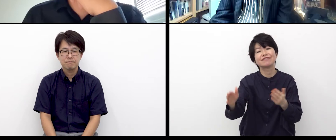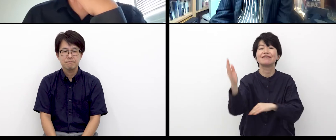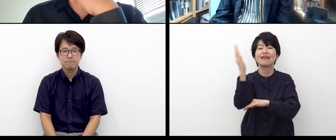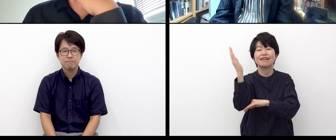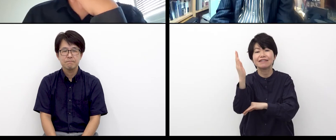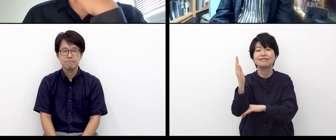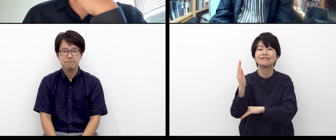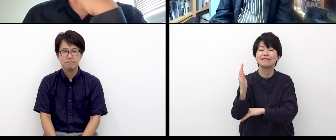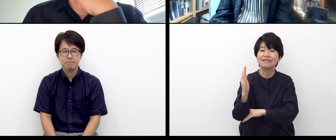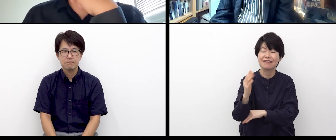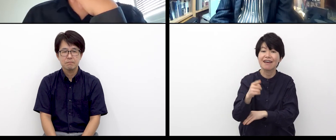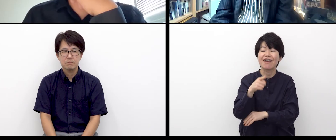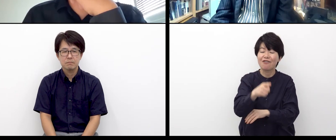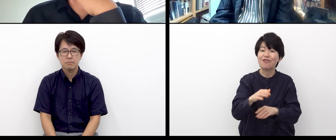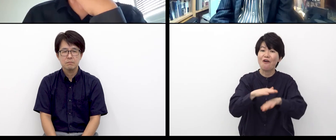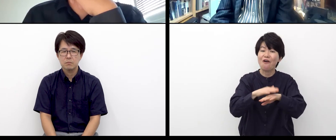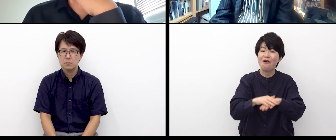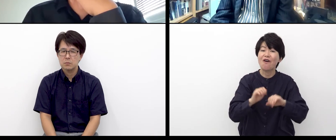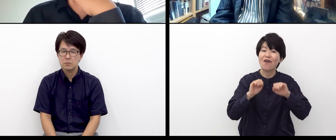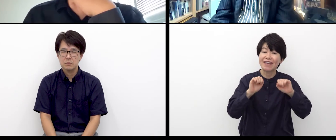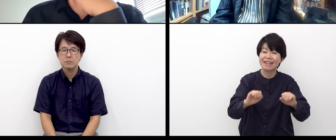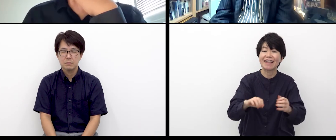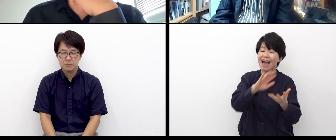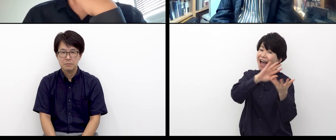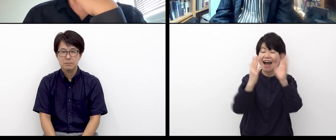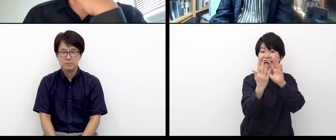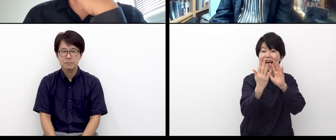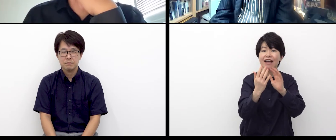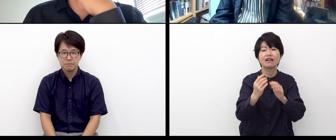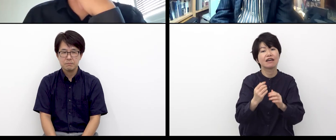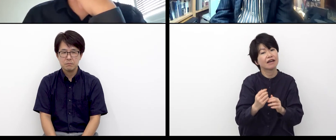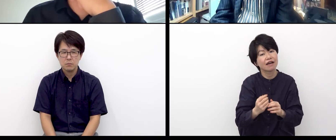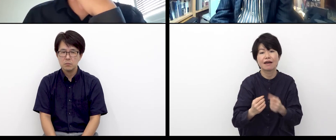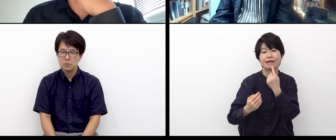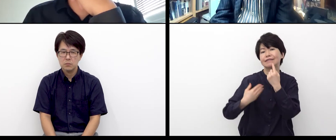they have a change like a miracle…that kind of story doesn’t happen a lot. It changes gradually,